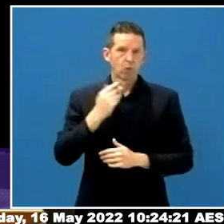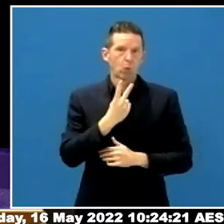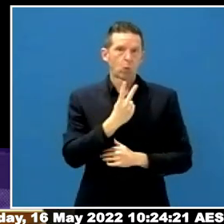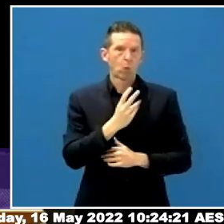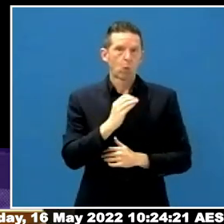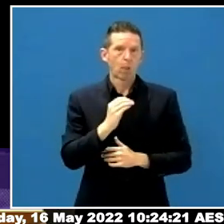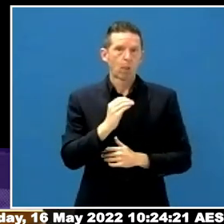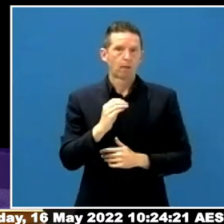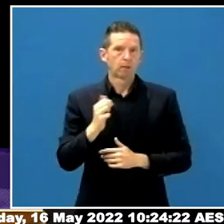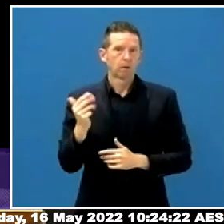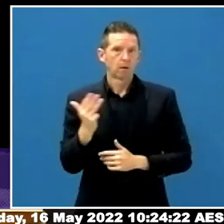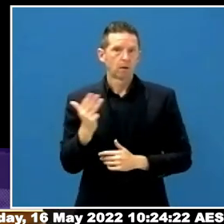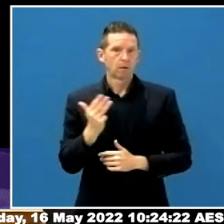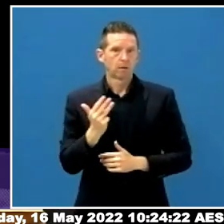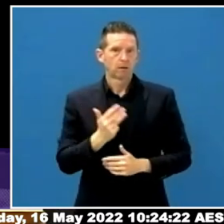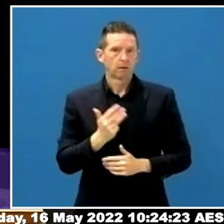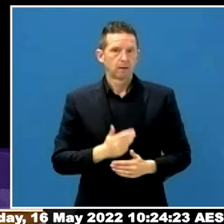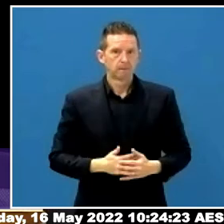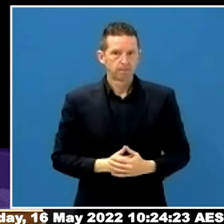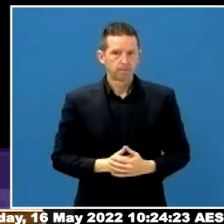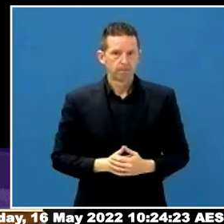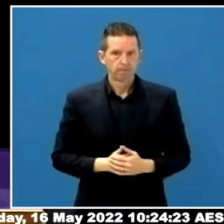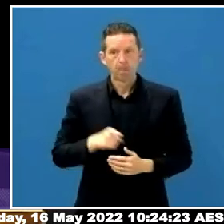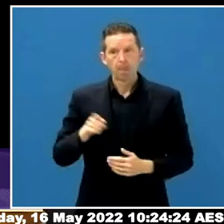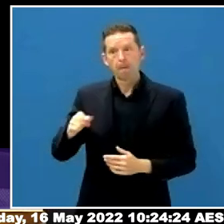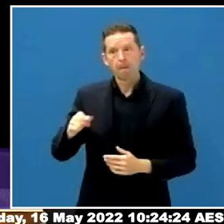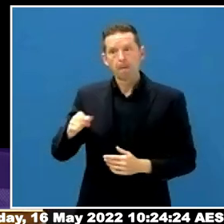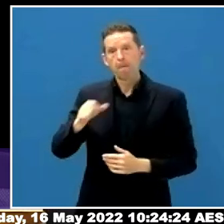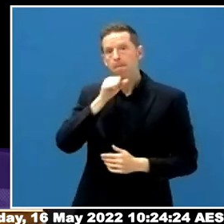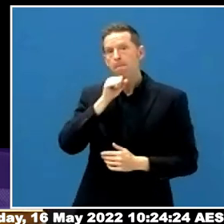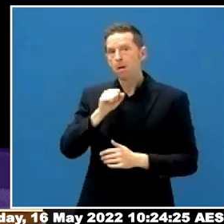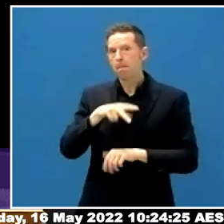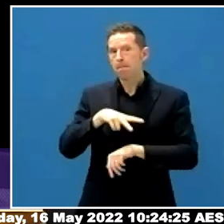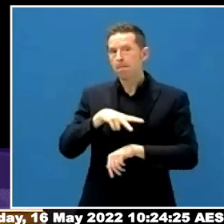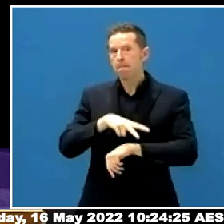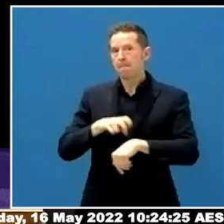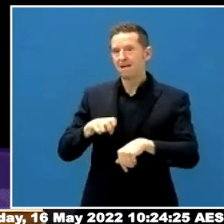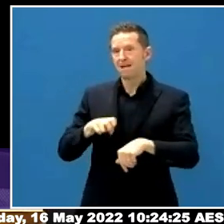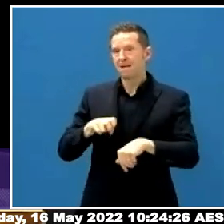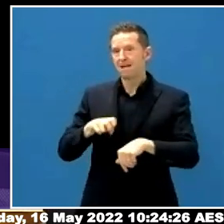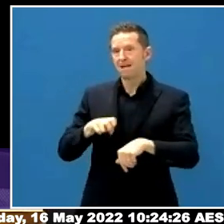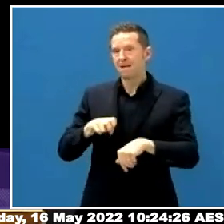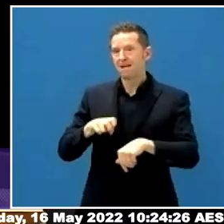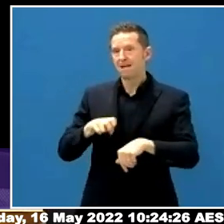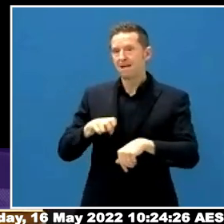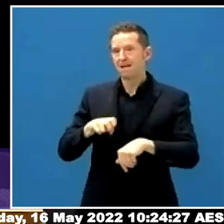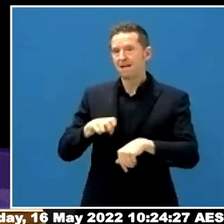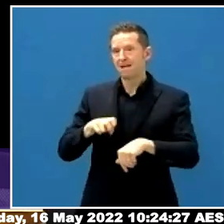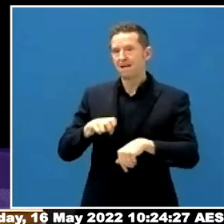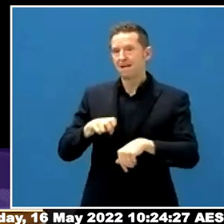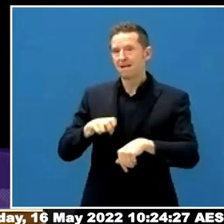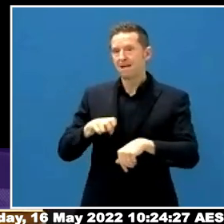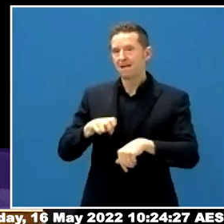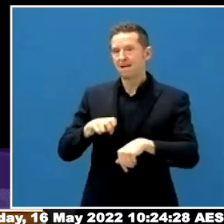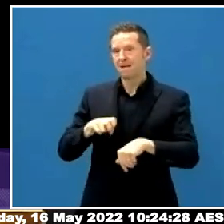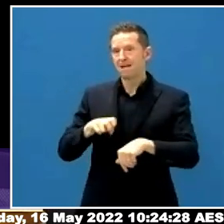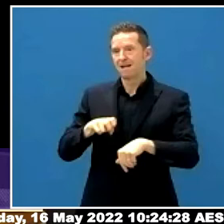Daniel Nuumaalii was arrested in May 2020 by New South Wales Police and charged with a number of offences.